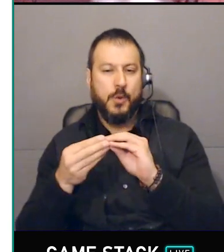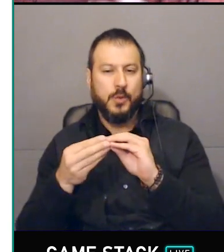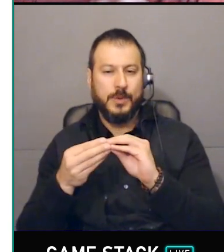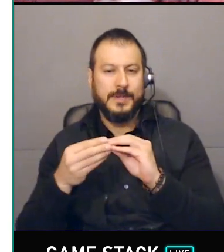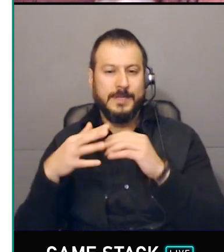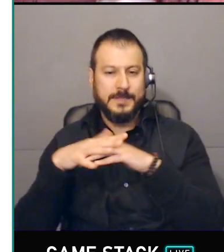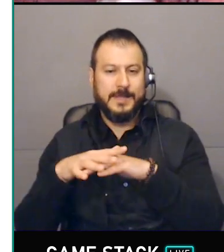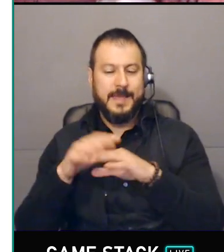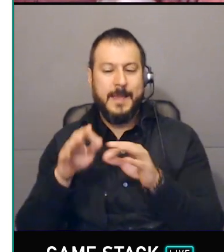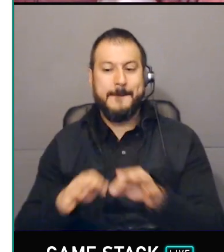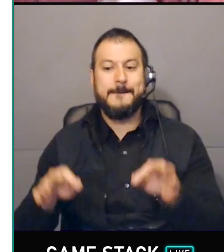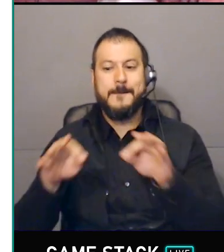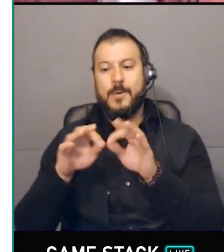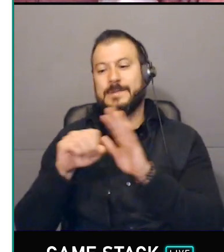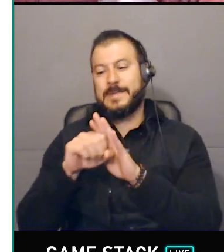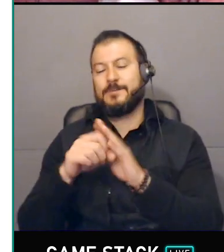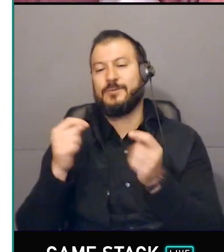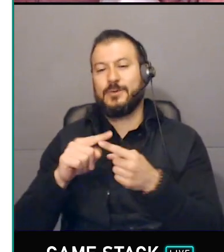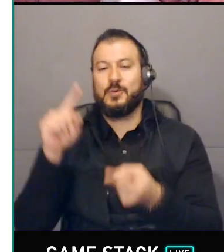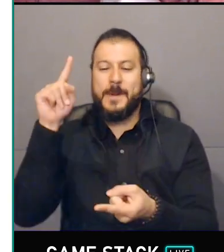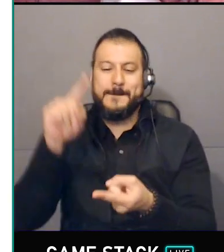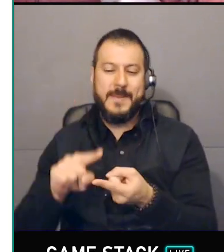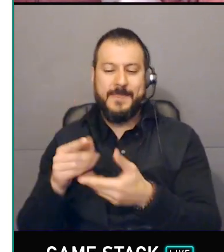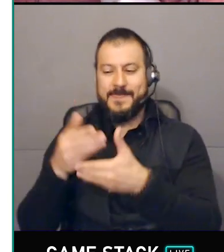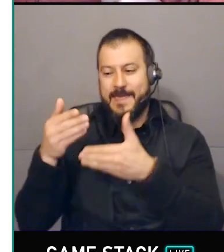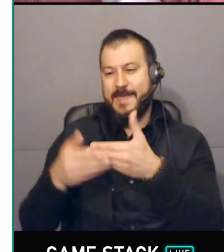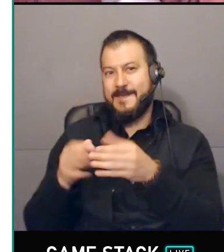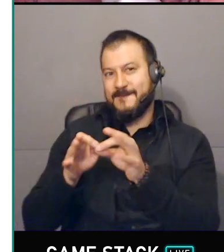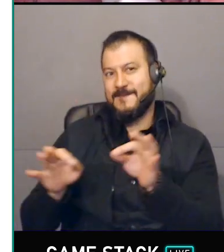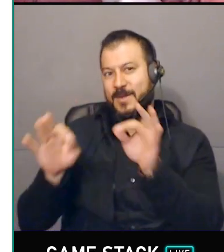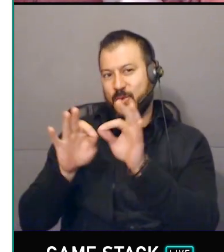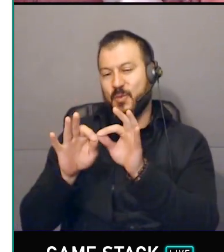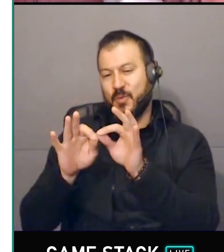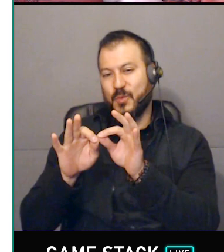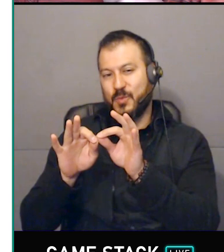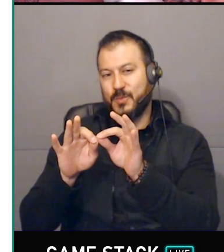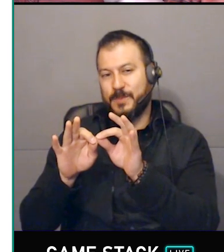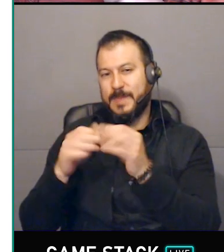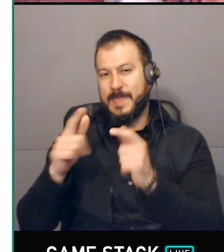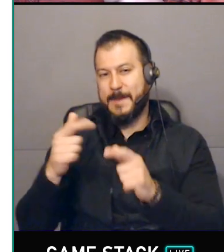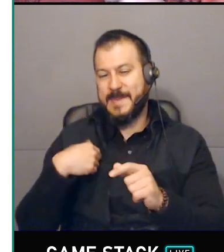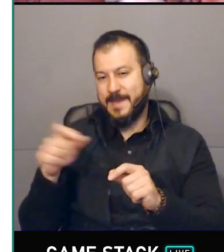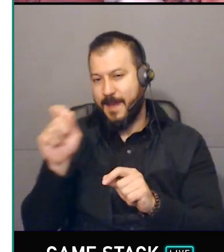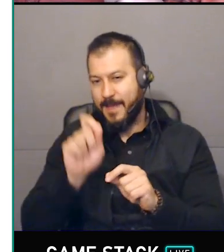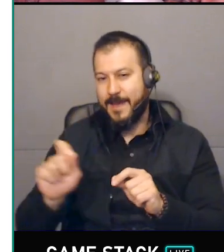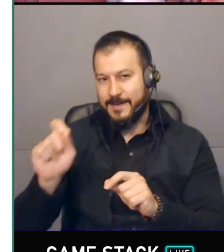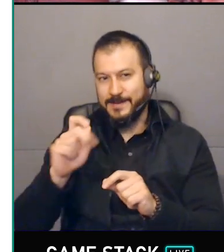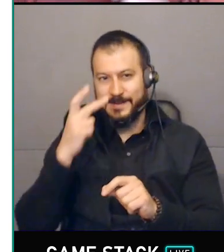and importance sampling is to try to minimize the end value here. Let me highlight it there.